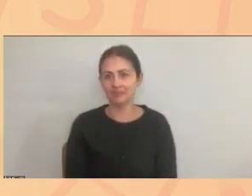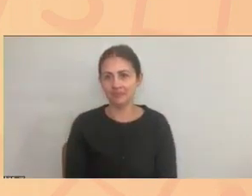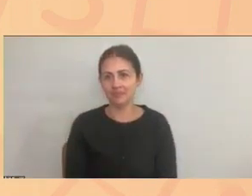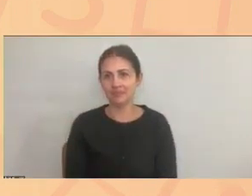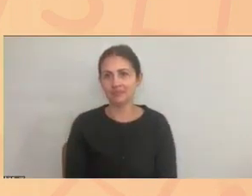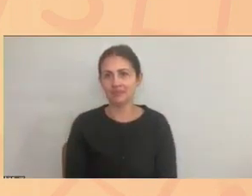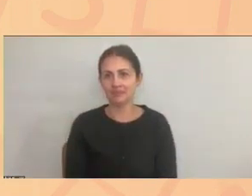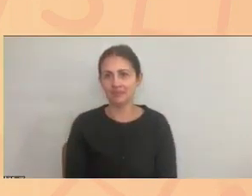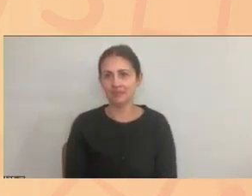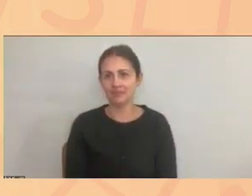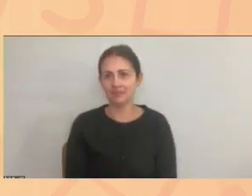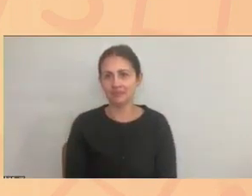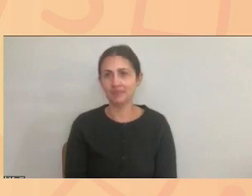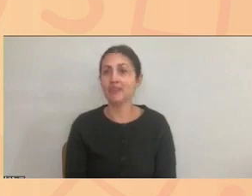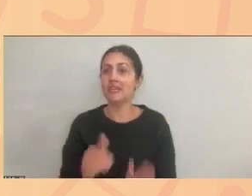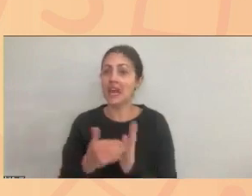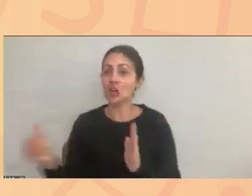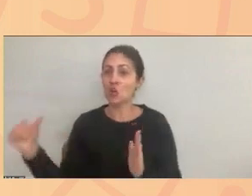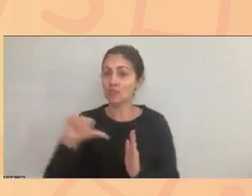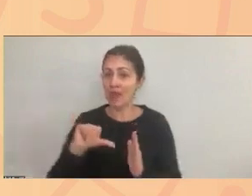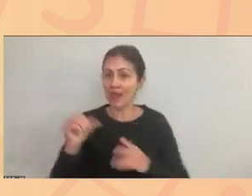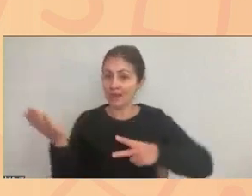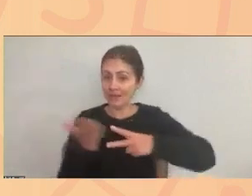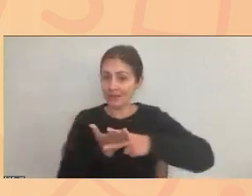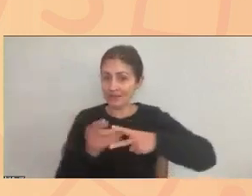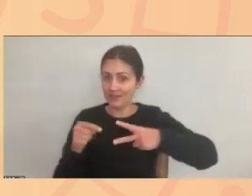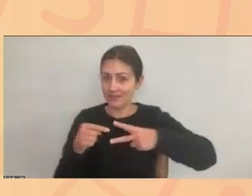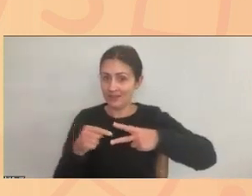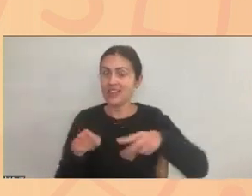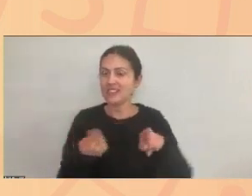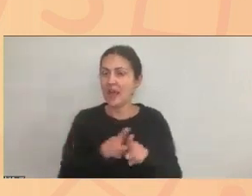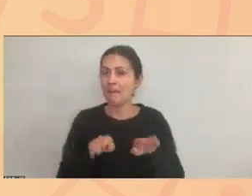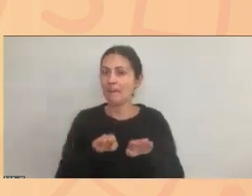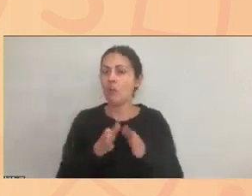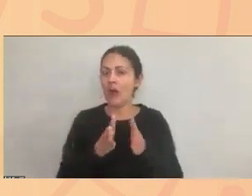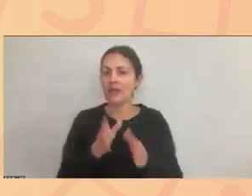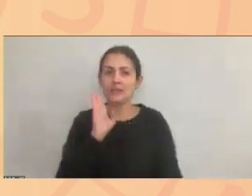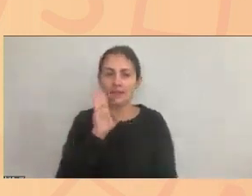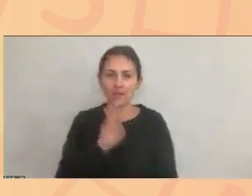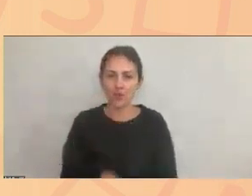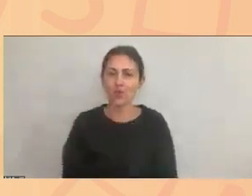So then we get back to the chorus. It's the same tune as before. (SINGS FOREIGN LANGUAGE)